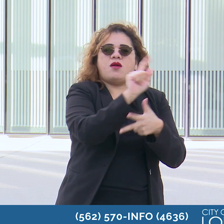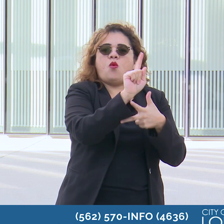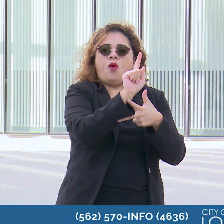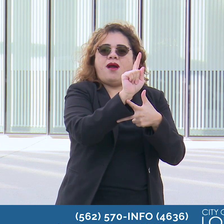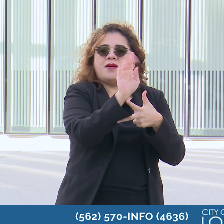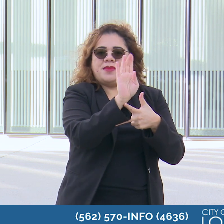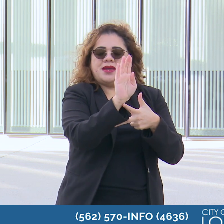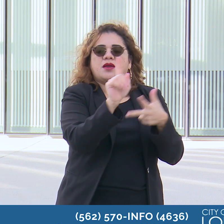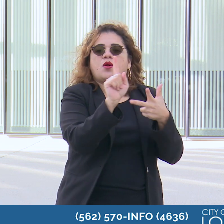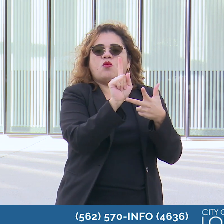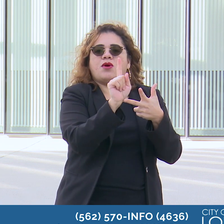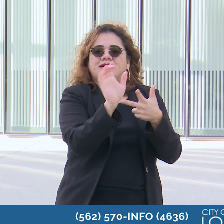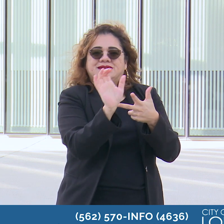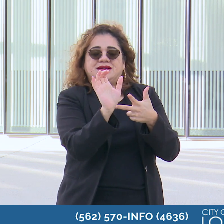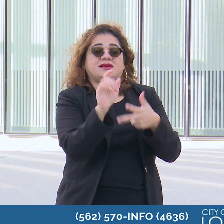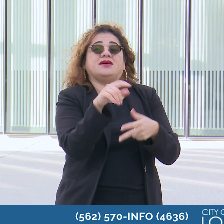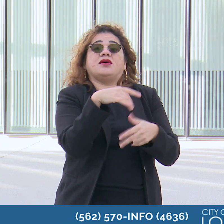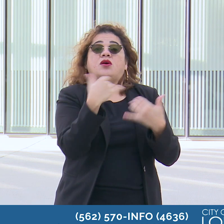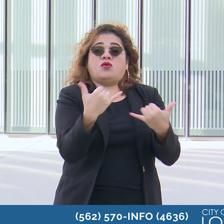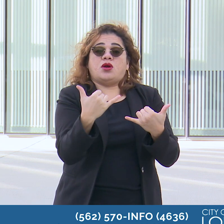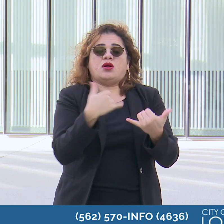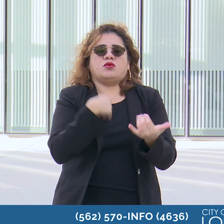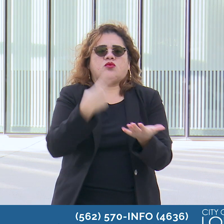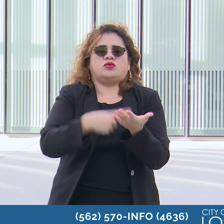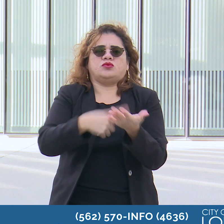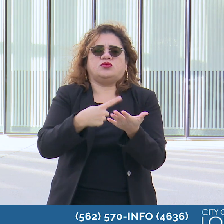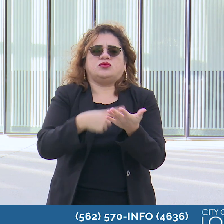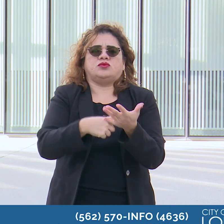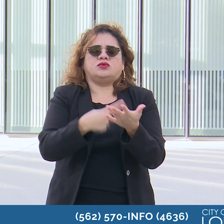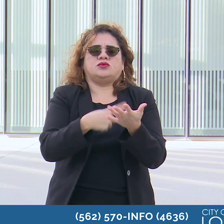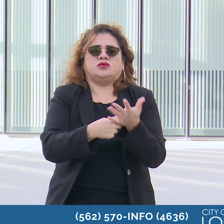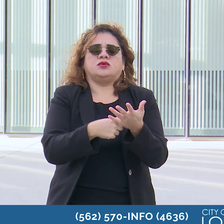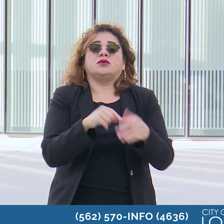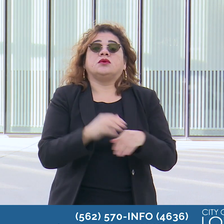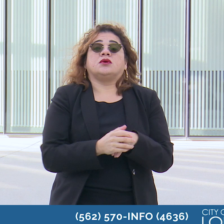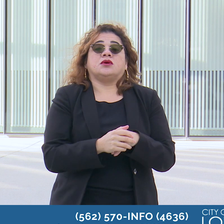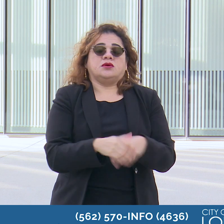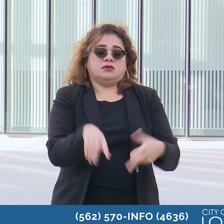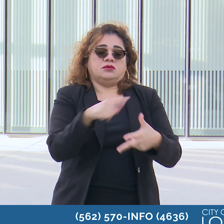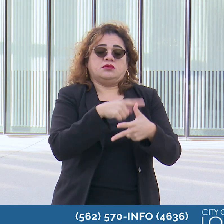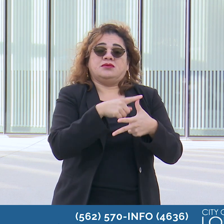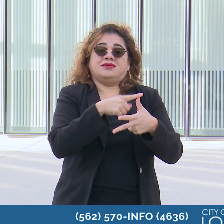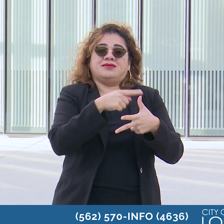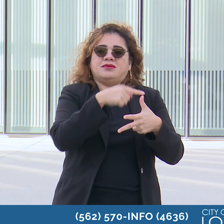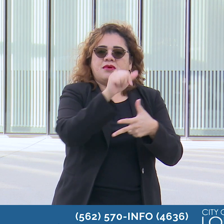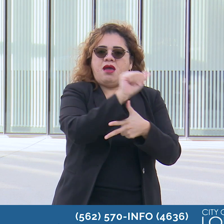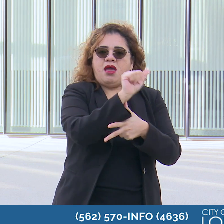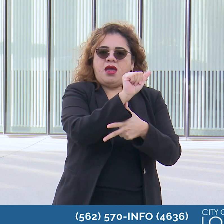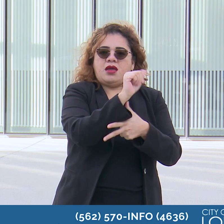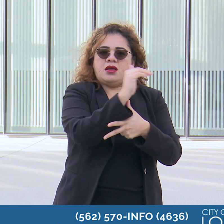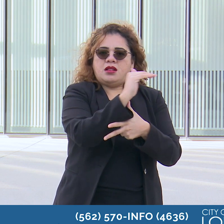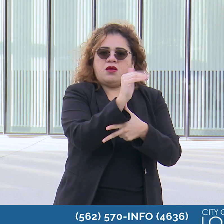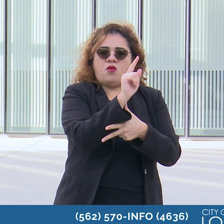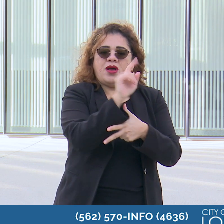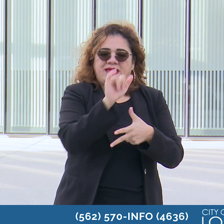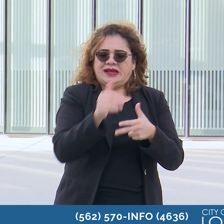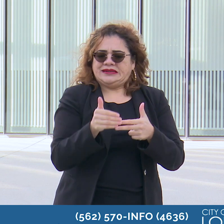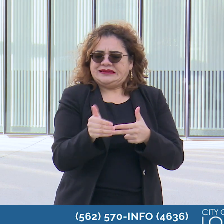We're going to spend most of our time right now talking about A. And that A actually also